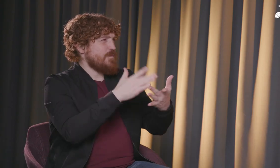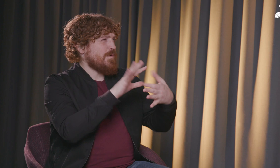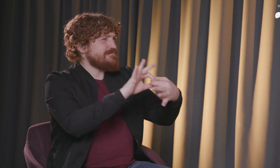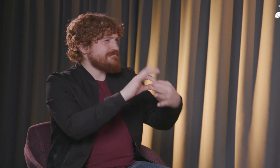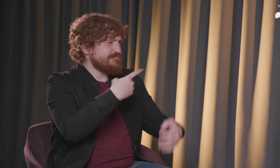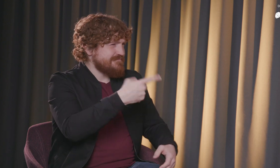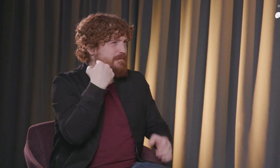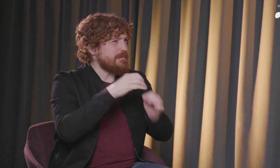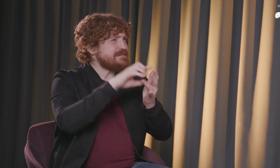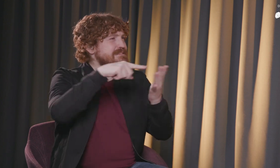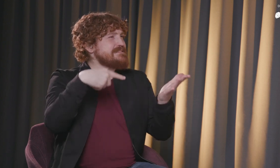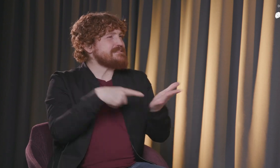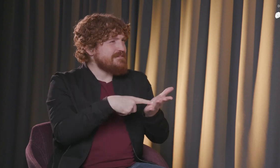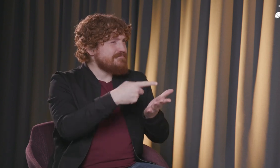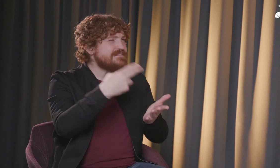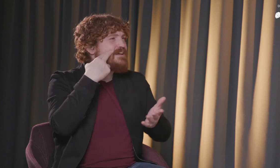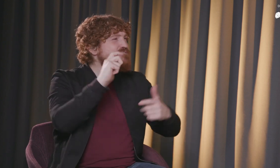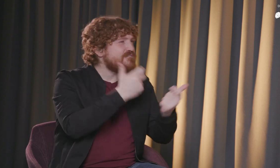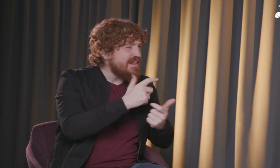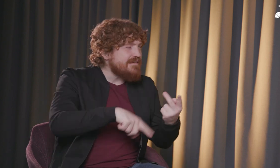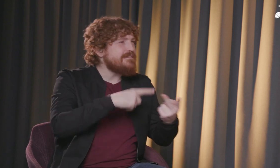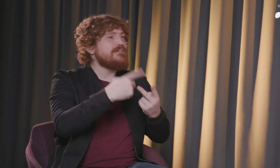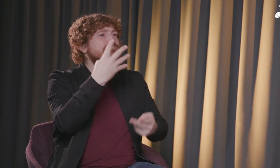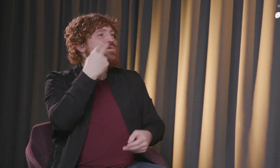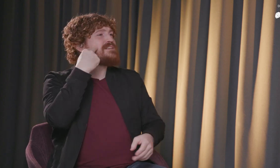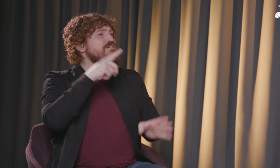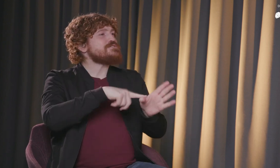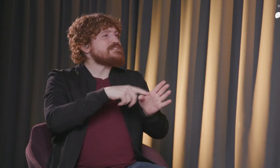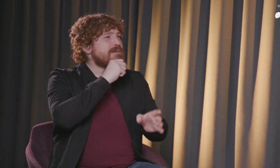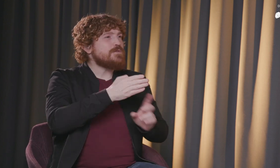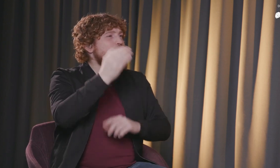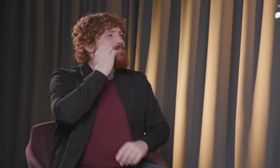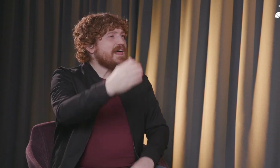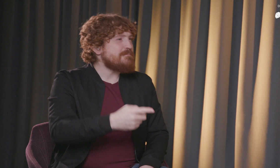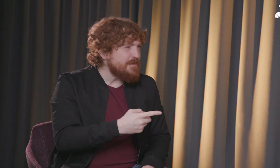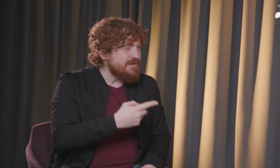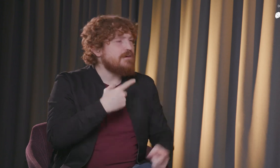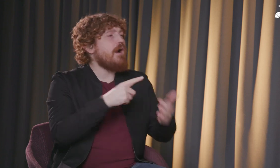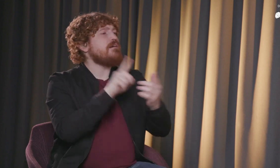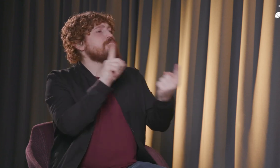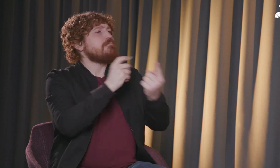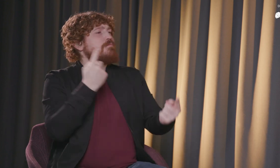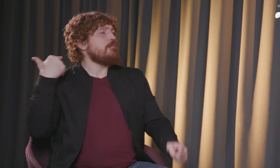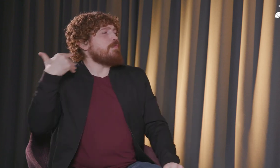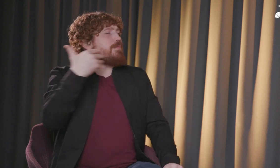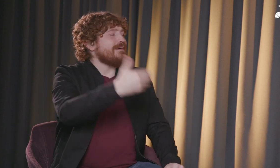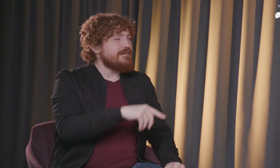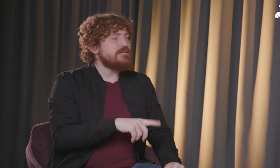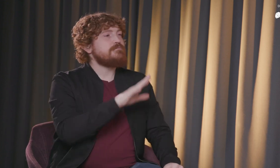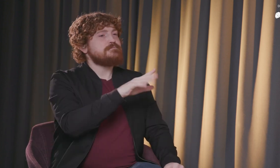we’ve worked together on BSLBT, Deaf Funny, and Four Deaf Yorkshiremen Go To Blackpool. We’ve seen each other many times over the years.